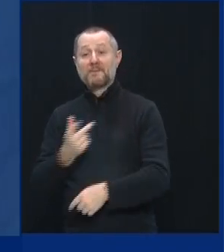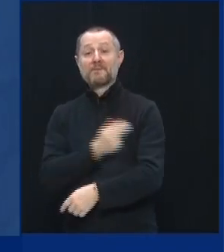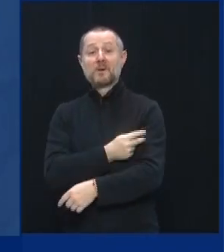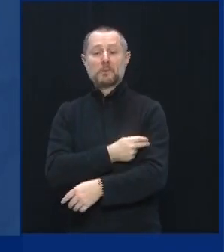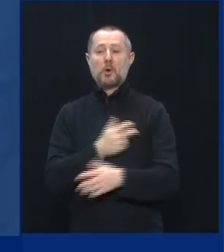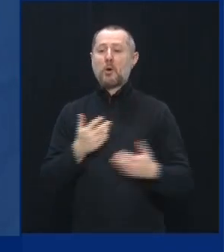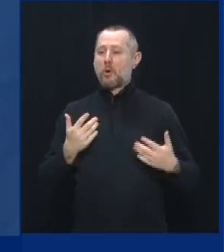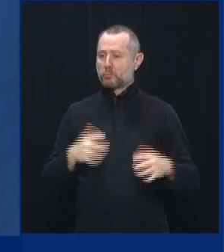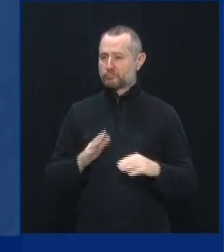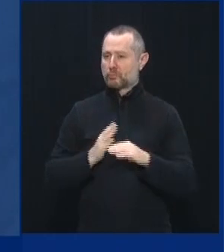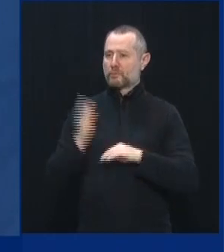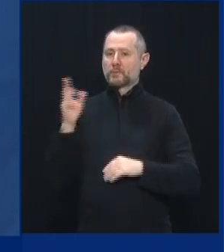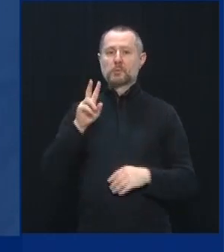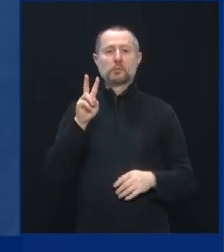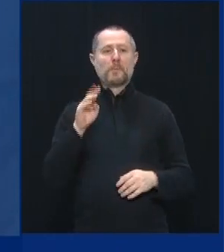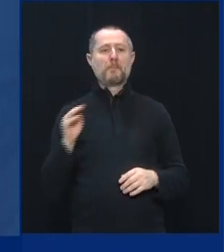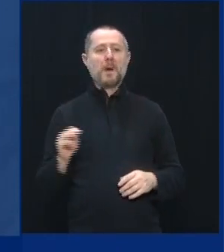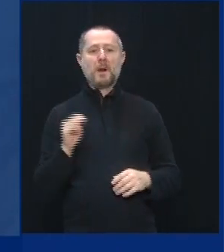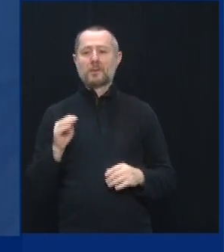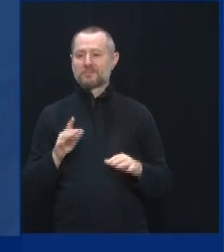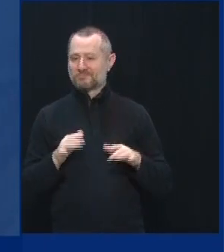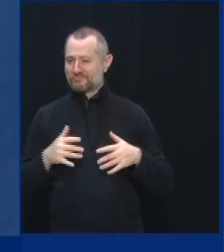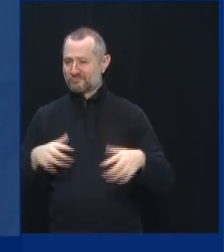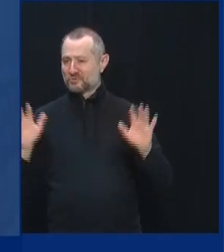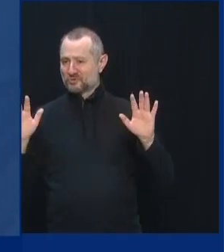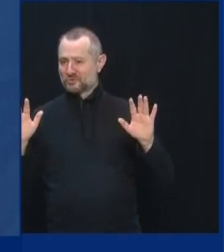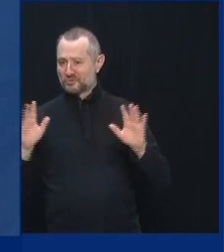THANKSGIVING. SO THAT'S WHERE WE ARE. THE HOSPITALIZATION RATE IS